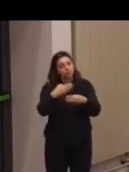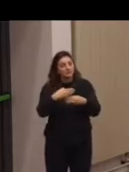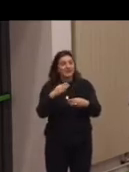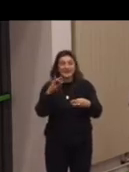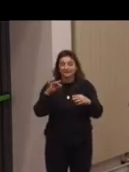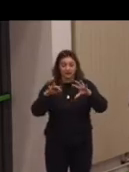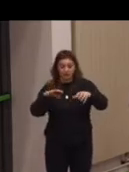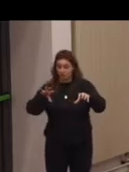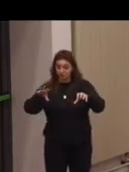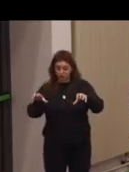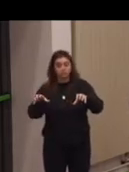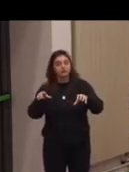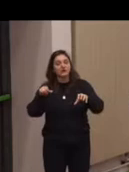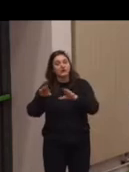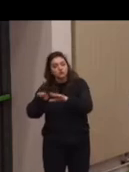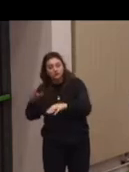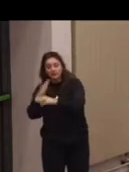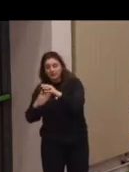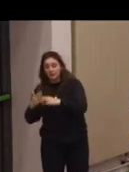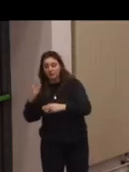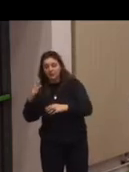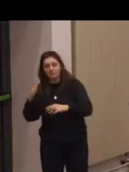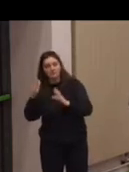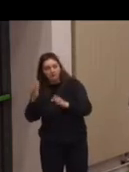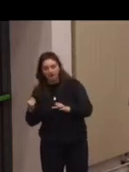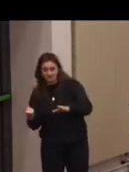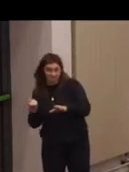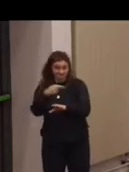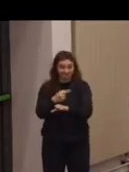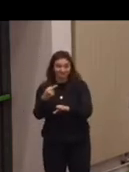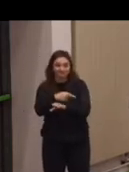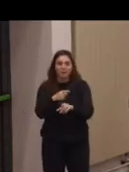being evacuated across borders. We know that children and children with disabilities in